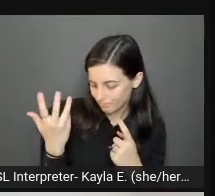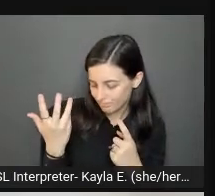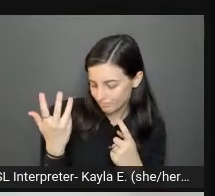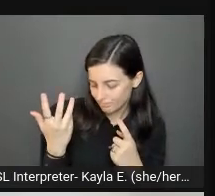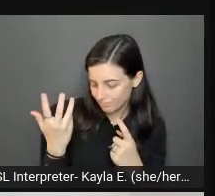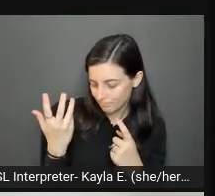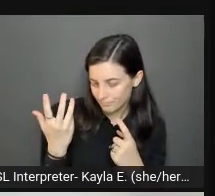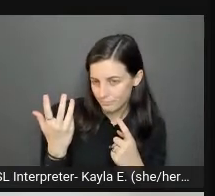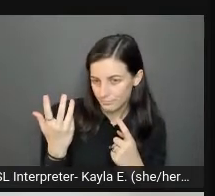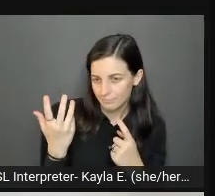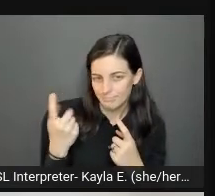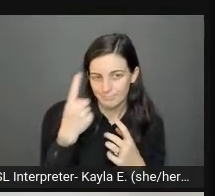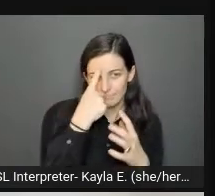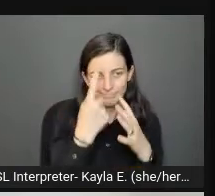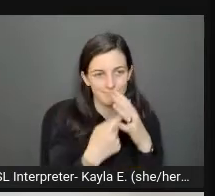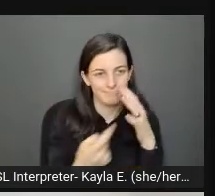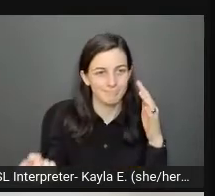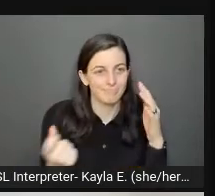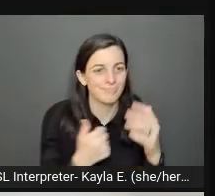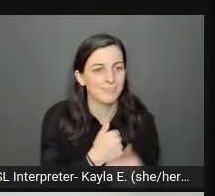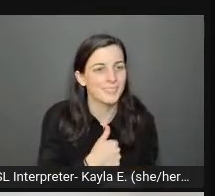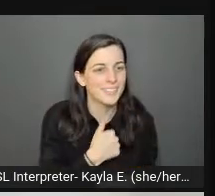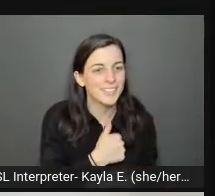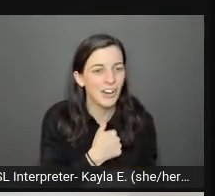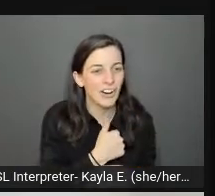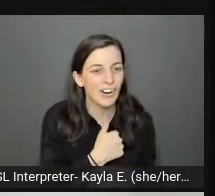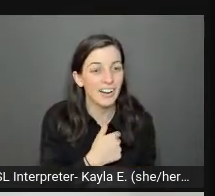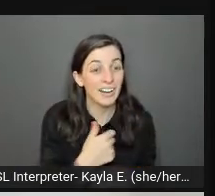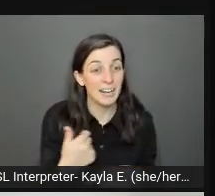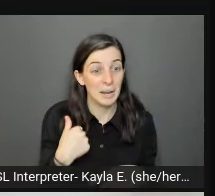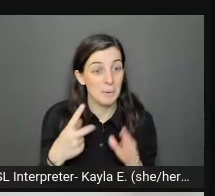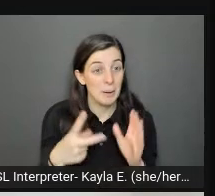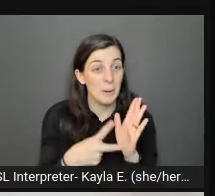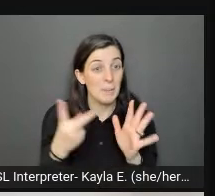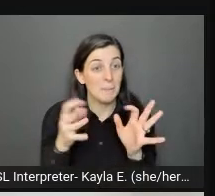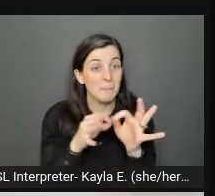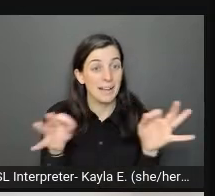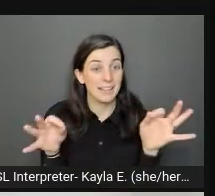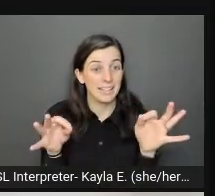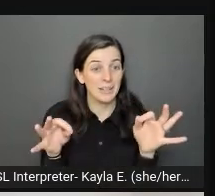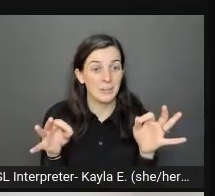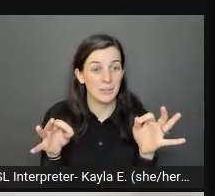I just lost the word, sorry. Sometimes being bilingual affects.